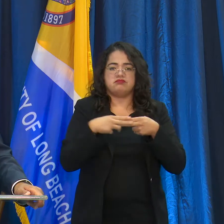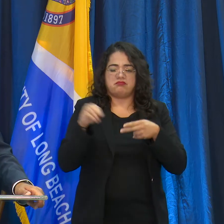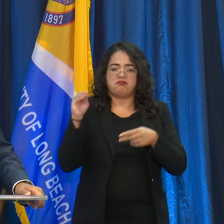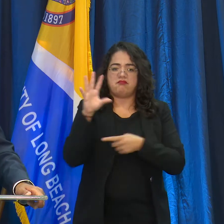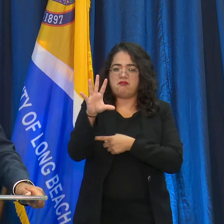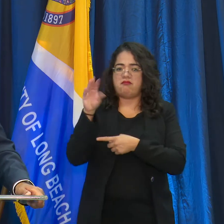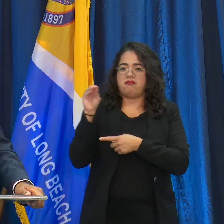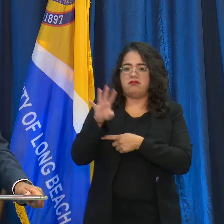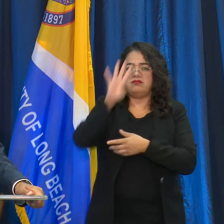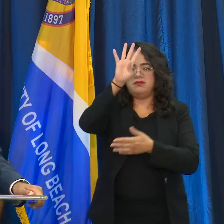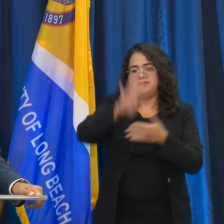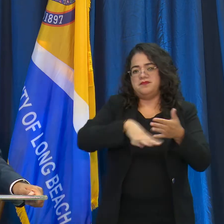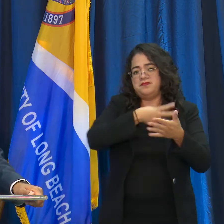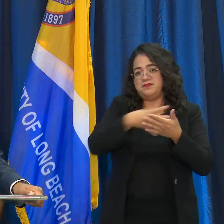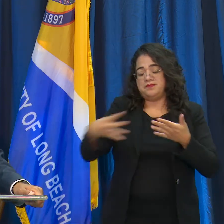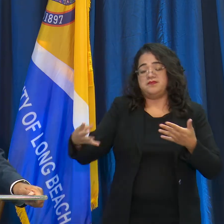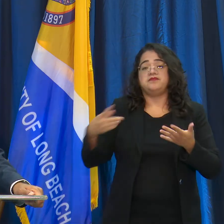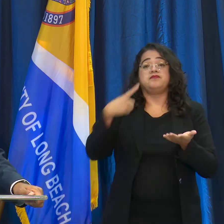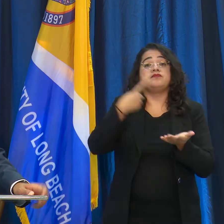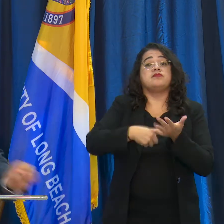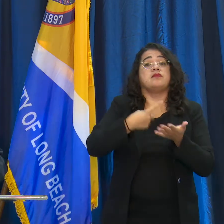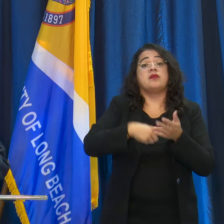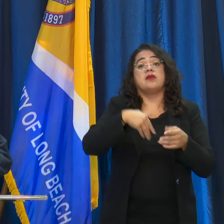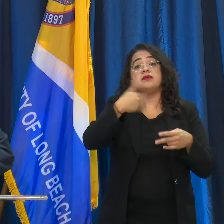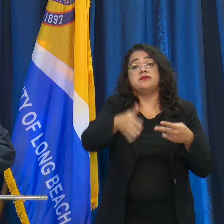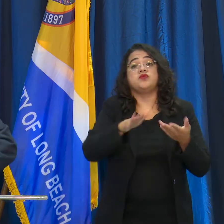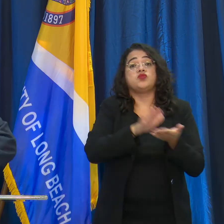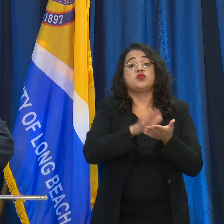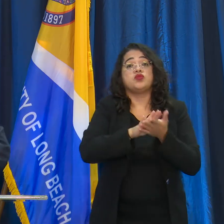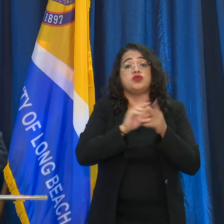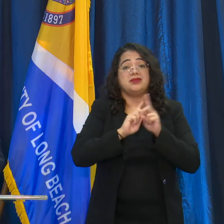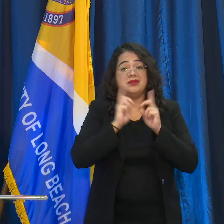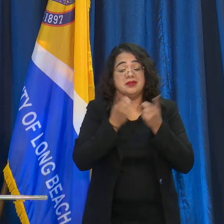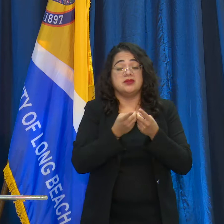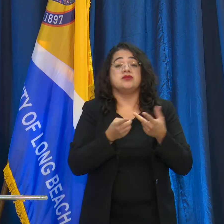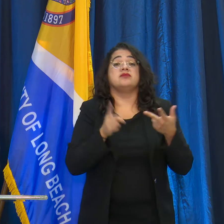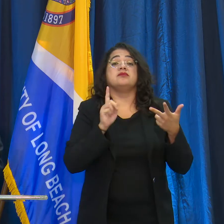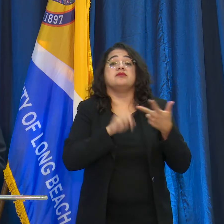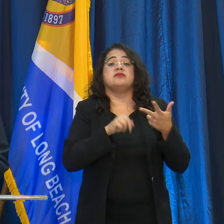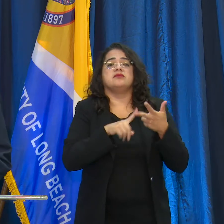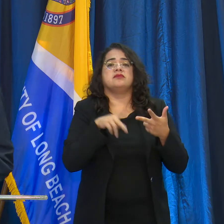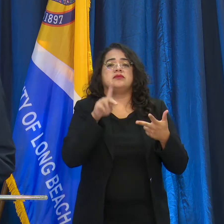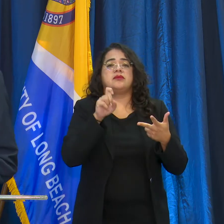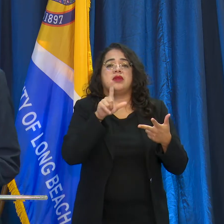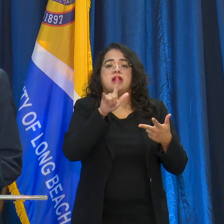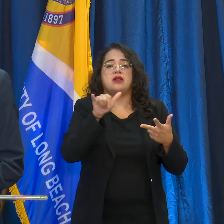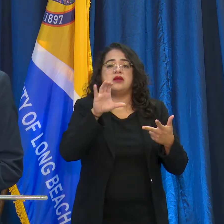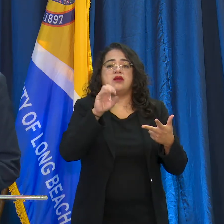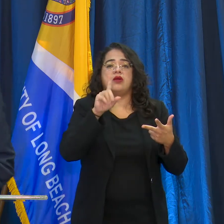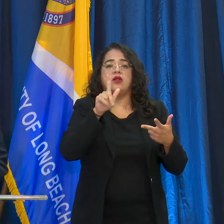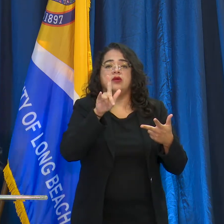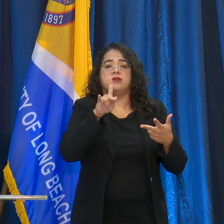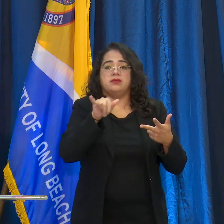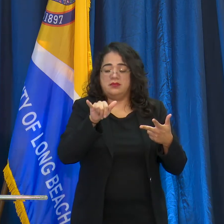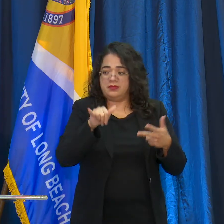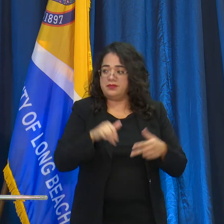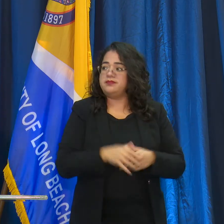turn it over to Kelly Colopy for testing. So we've been sharing health data all the way throughout this pandemic.